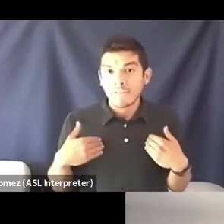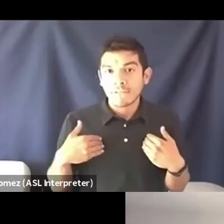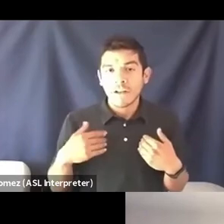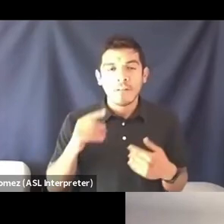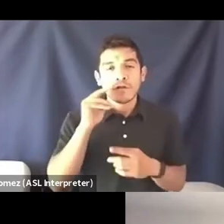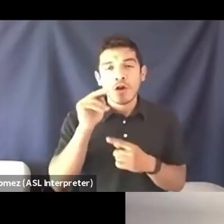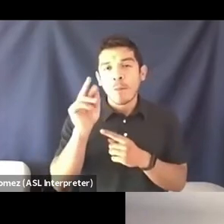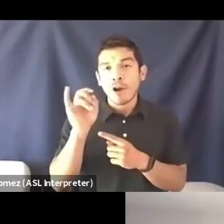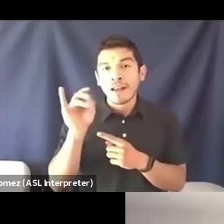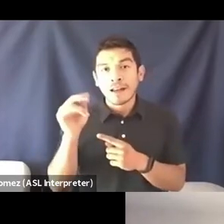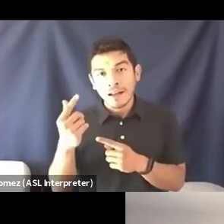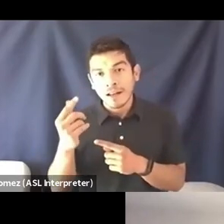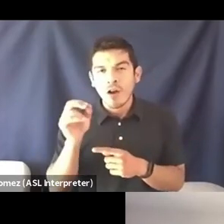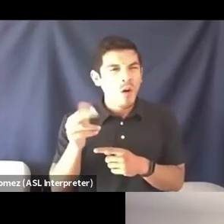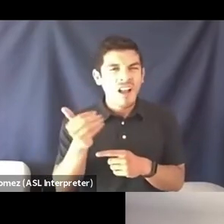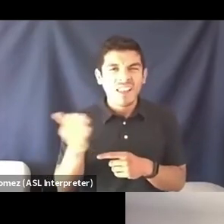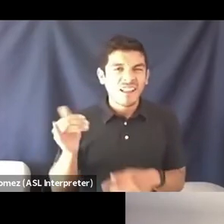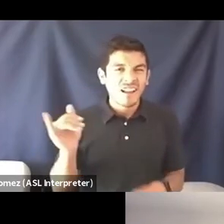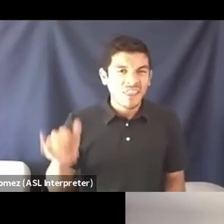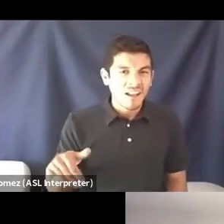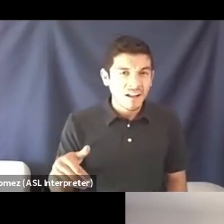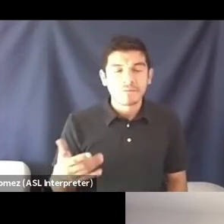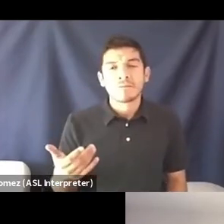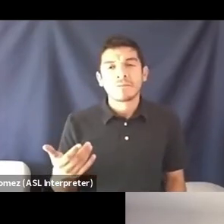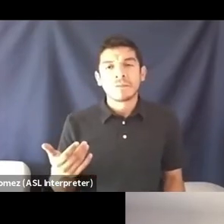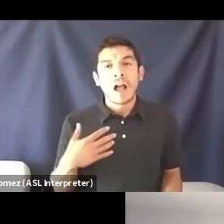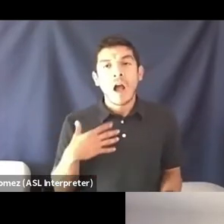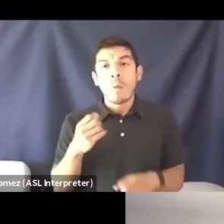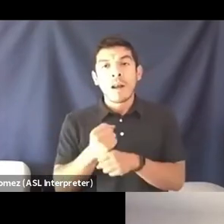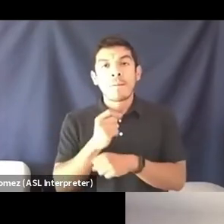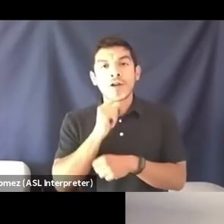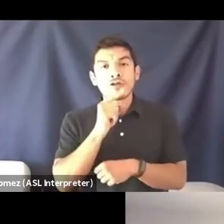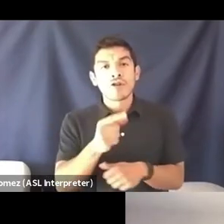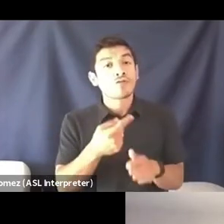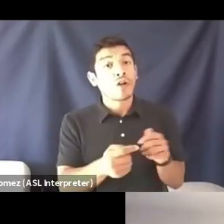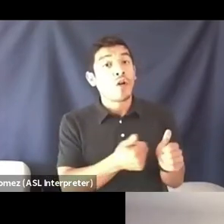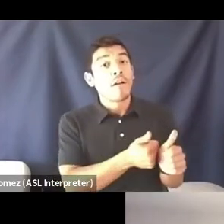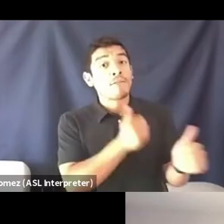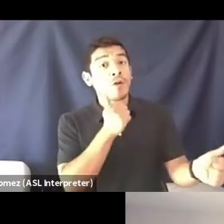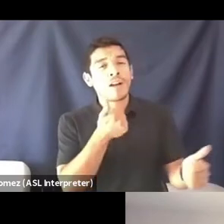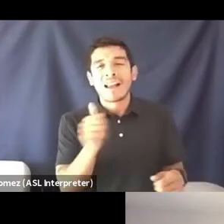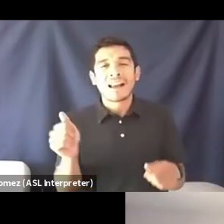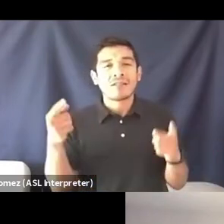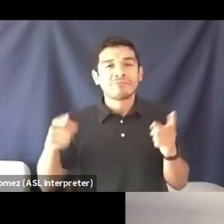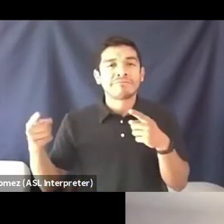or anything else. We want to make sure, I mean try to avoid any consequence.